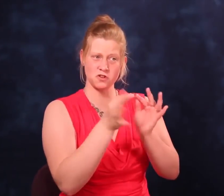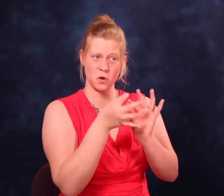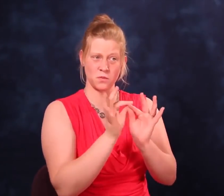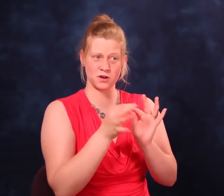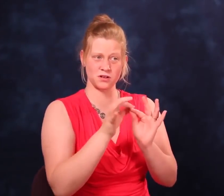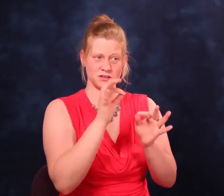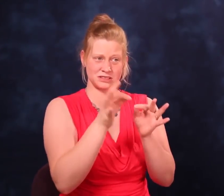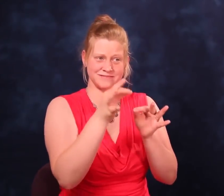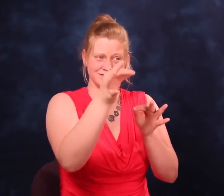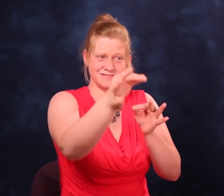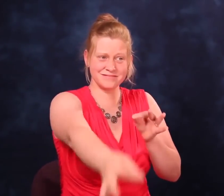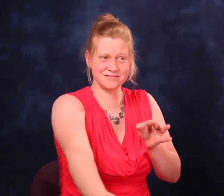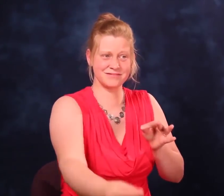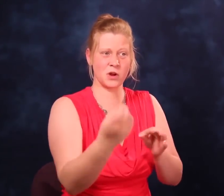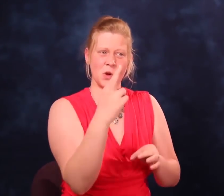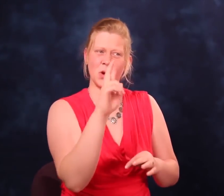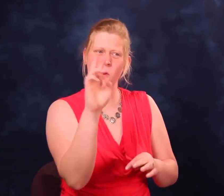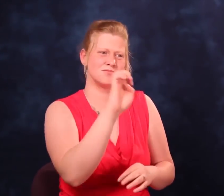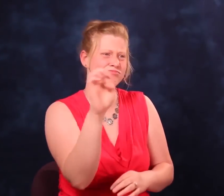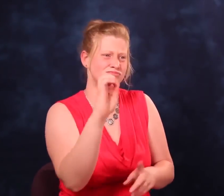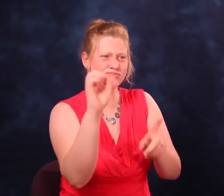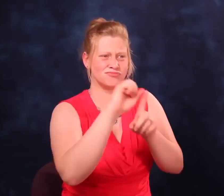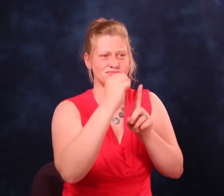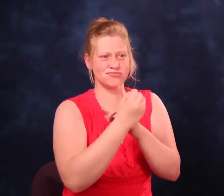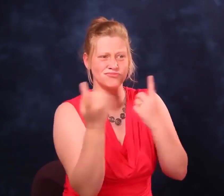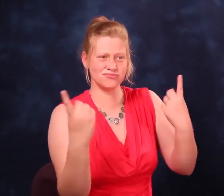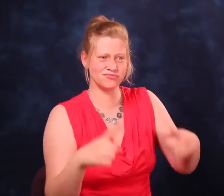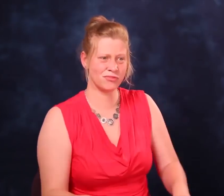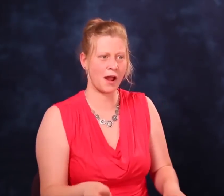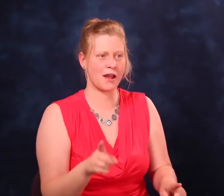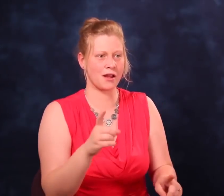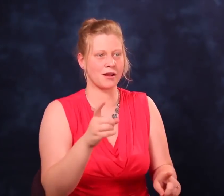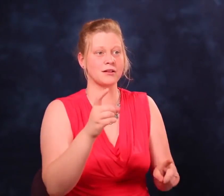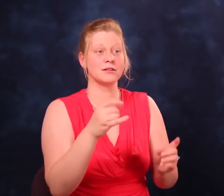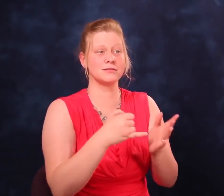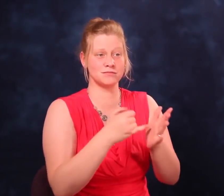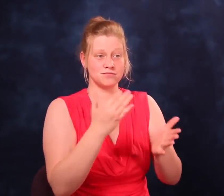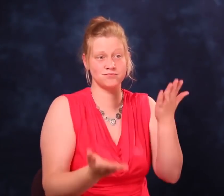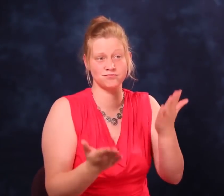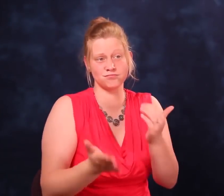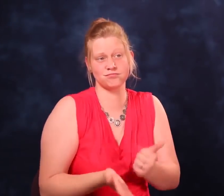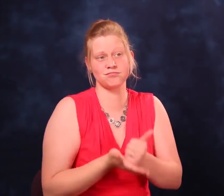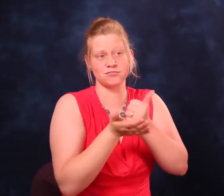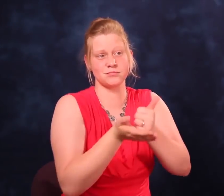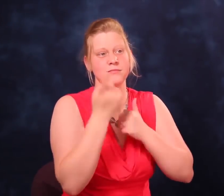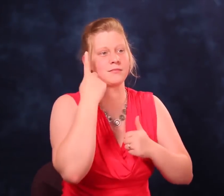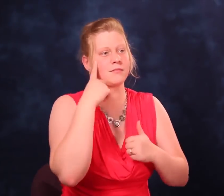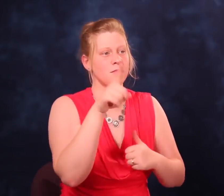If an interpreter is delayed or if there is an emergency situation, it may help for you